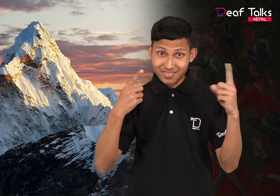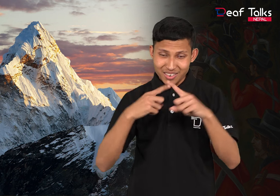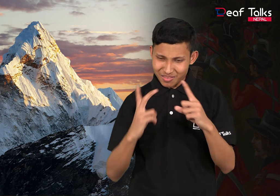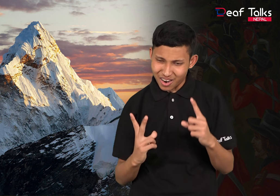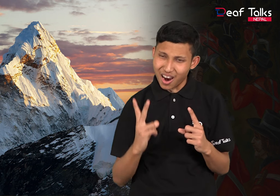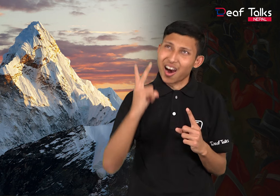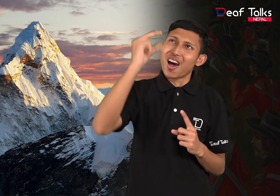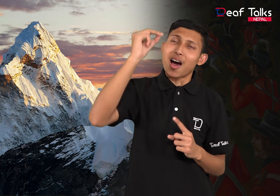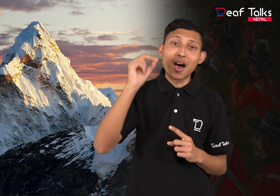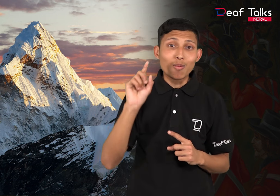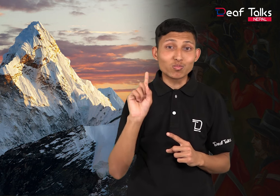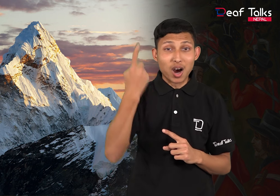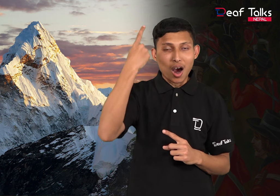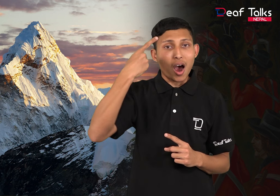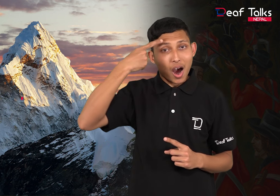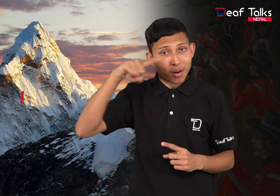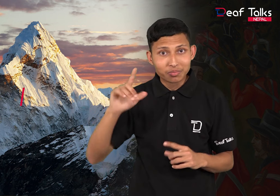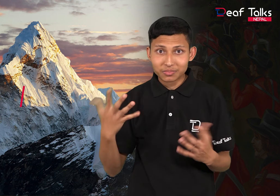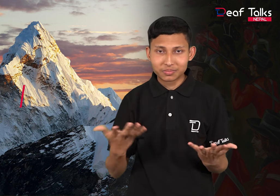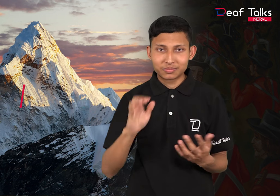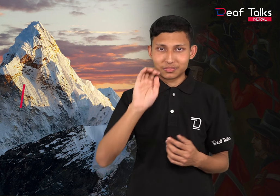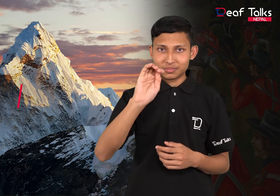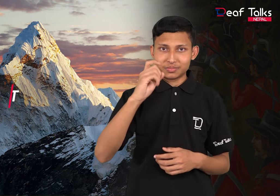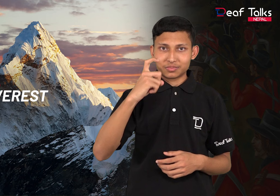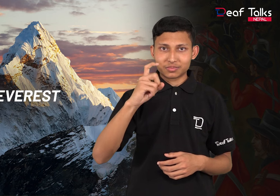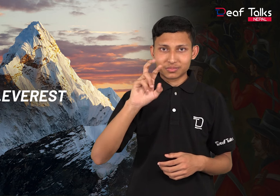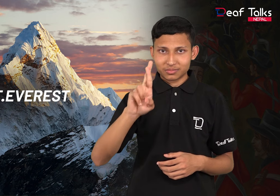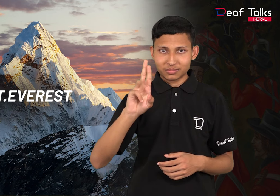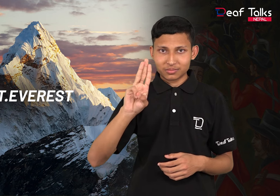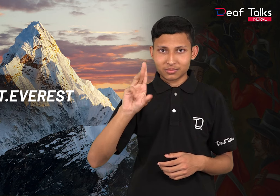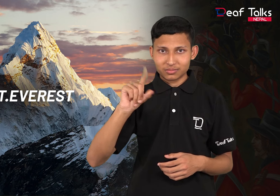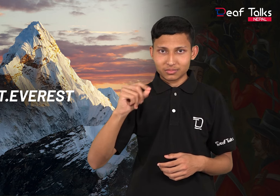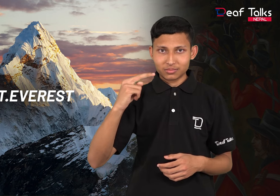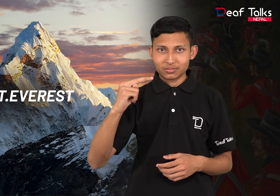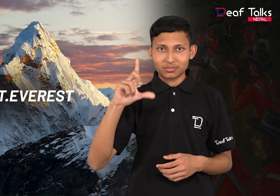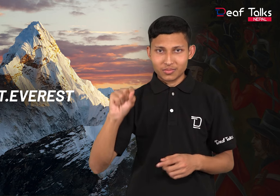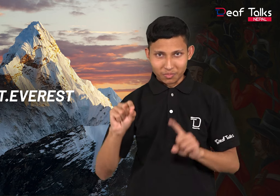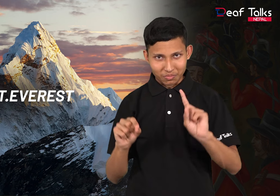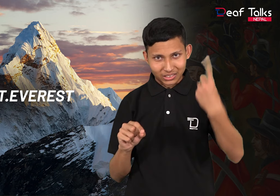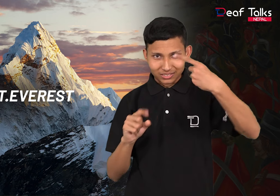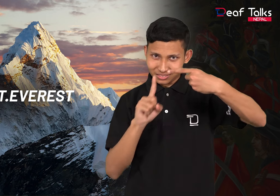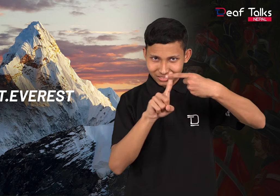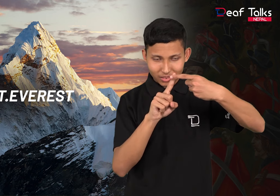Nepal is the first highest peak of Mount Everest.